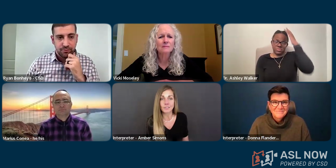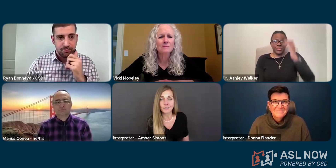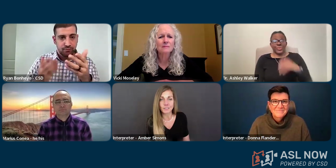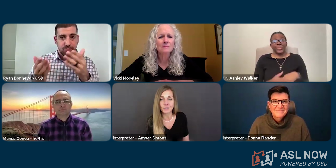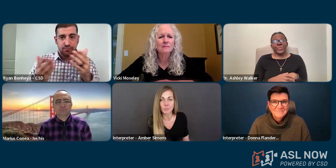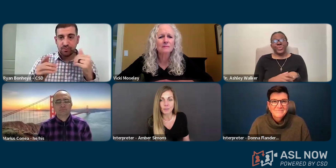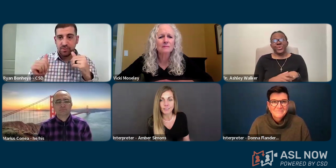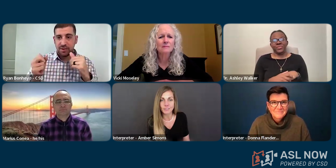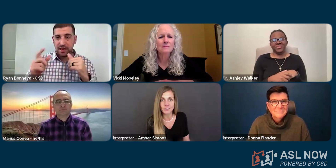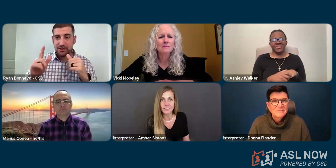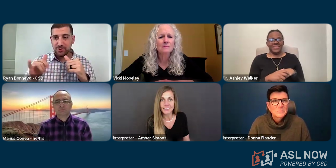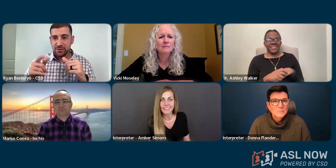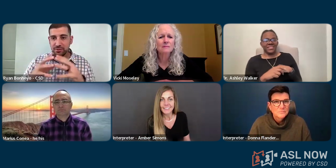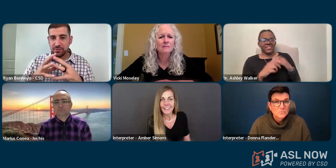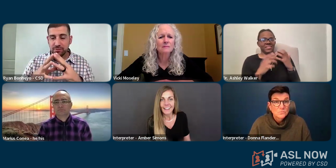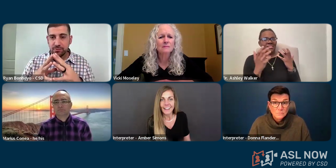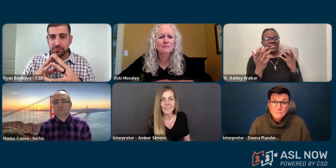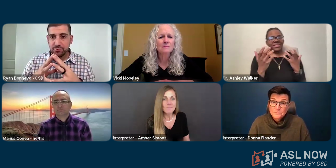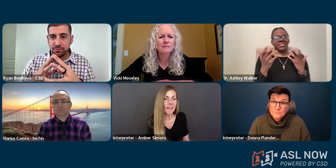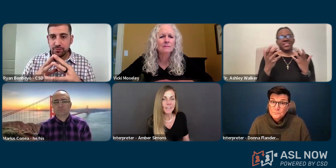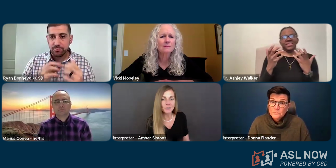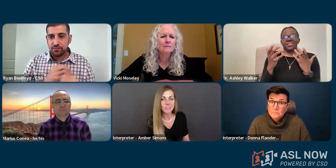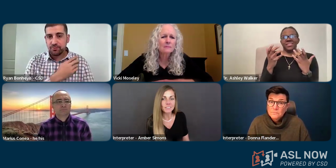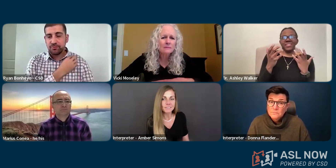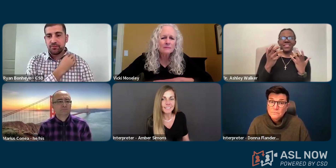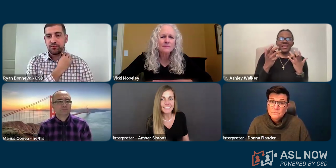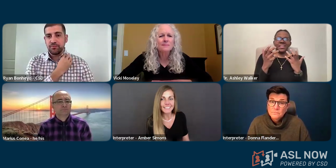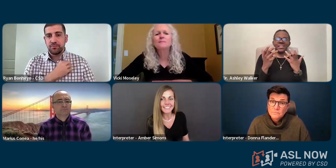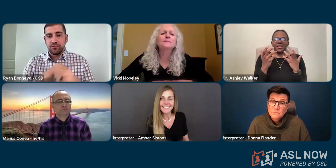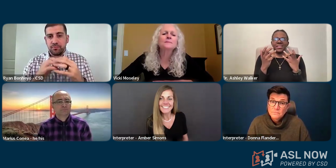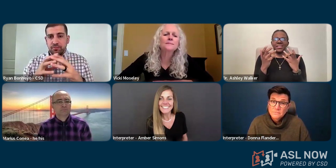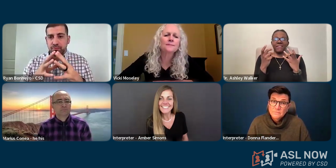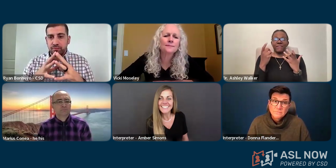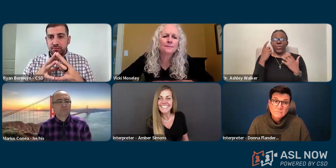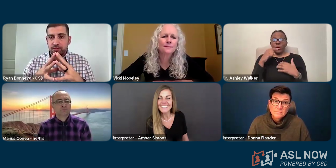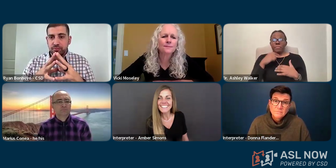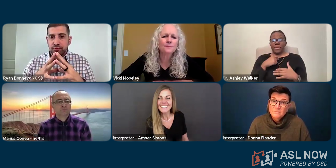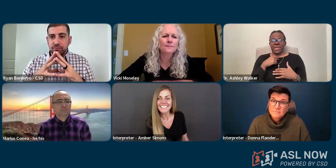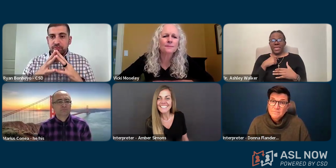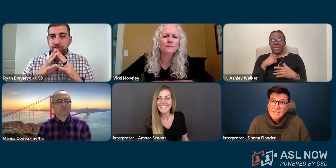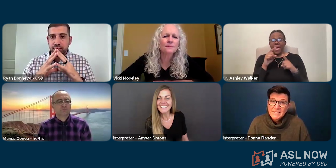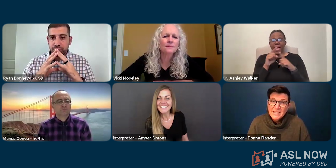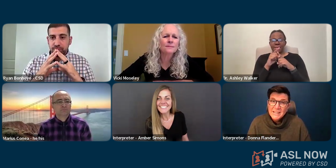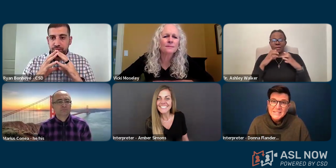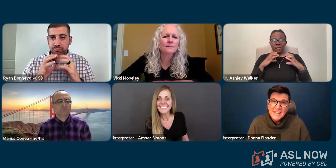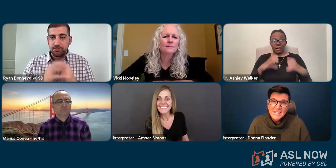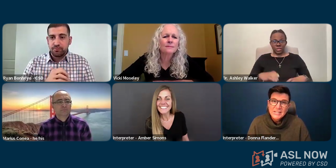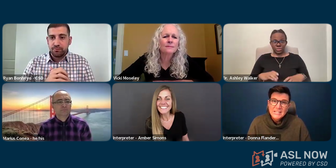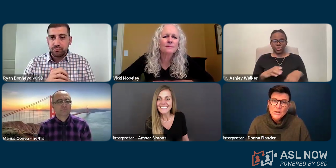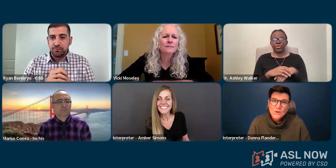Service interpreters actually. Vicki Yeah, this is Ashley.